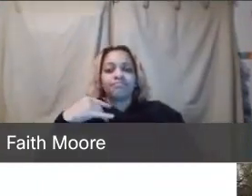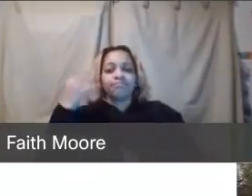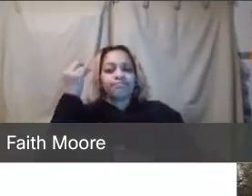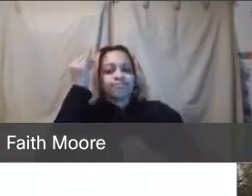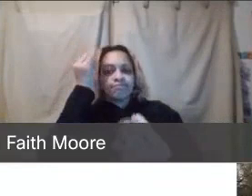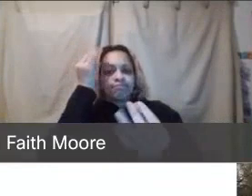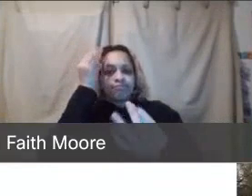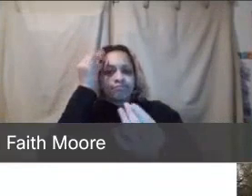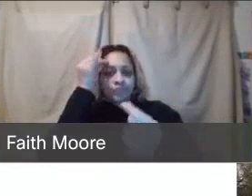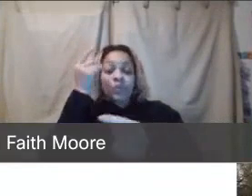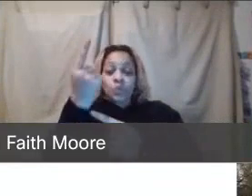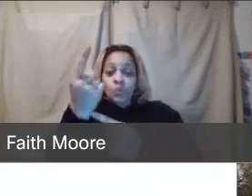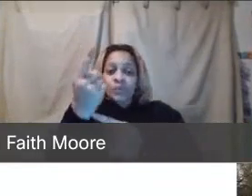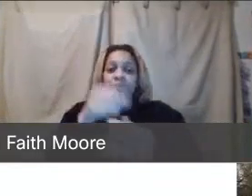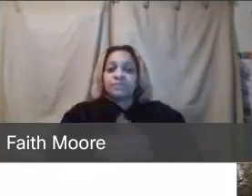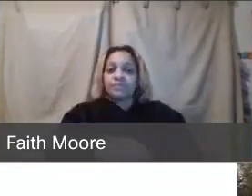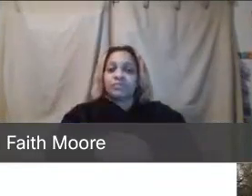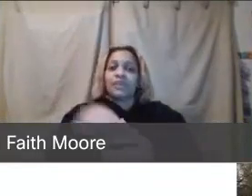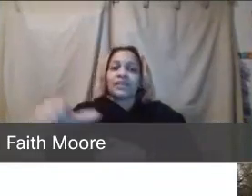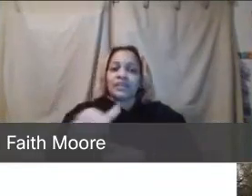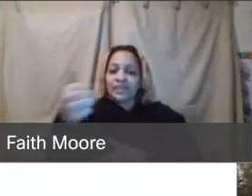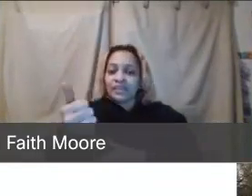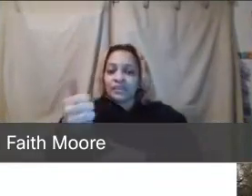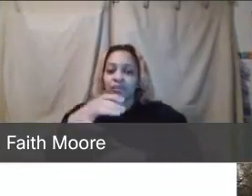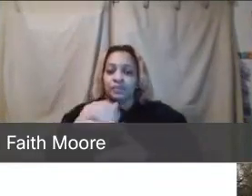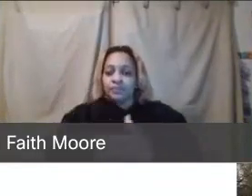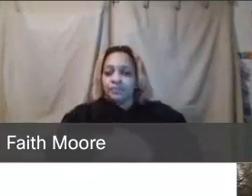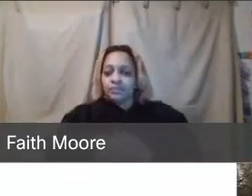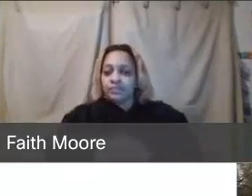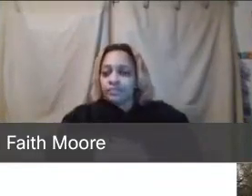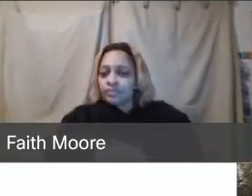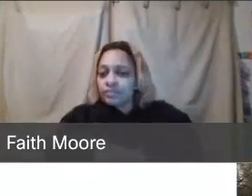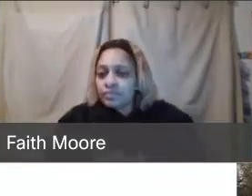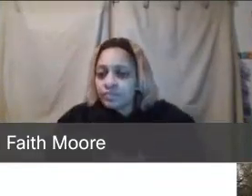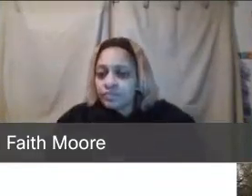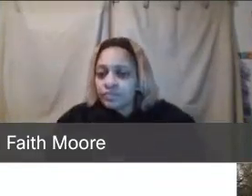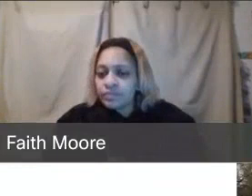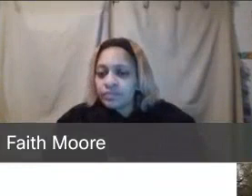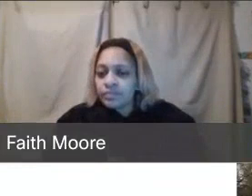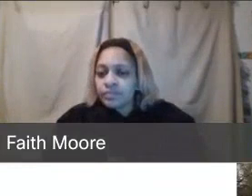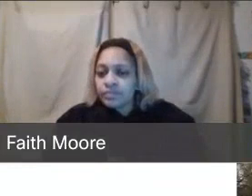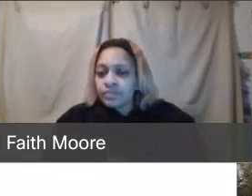You know, the best laid plans, mice and men work really, really well, until it starts doing as we're starting to learn.